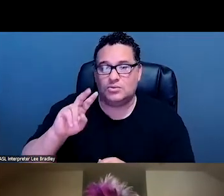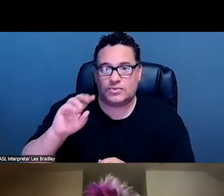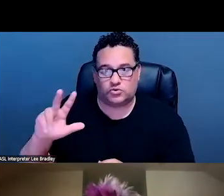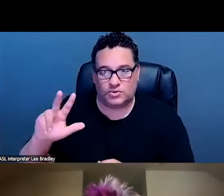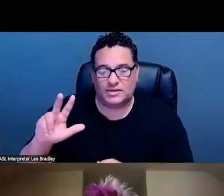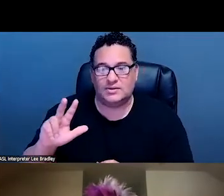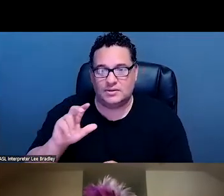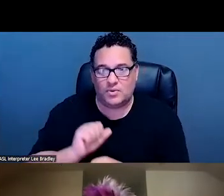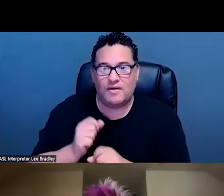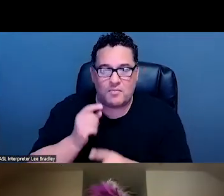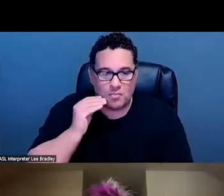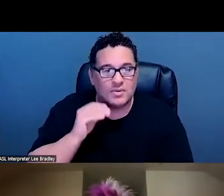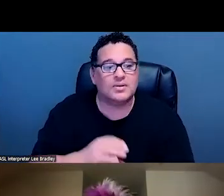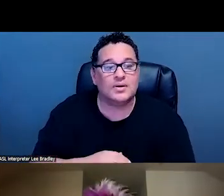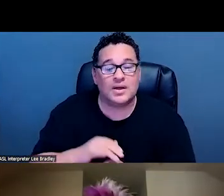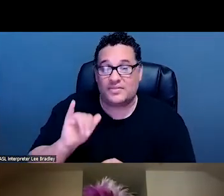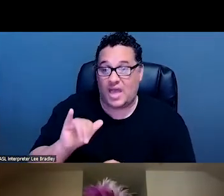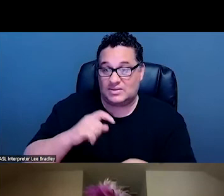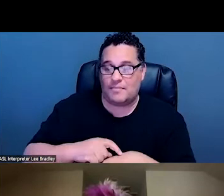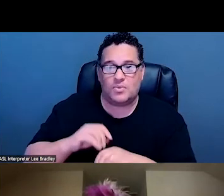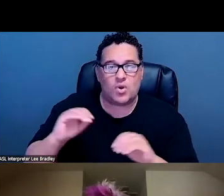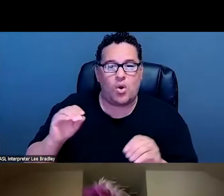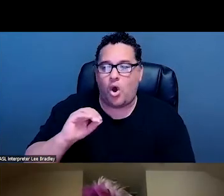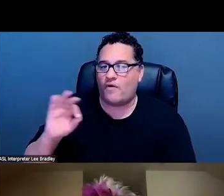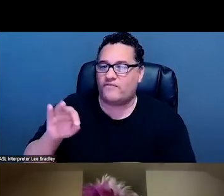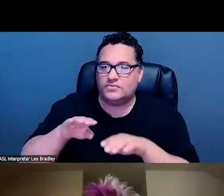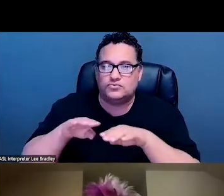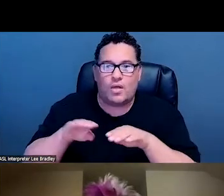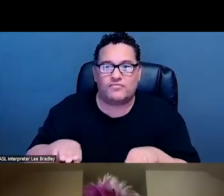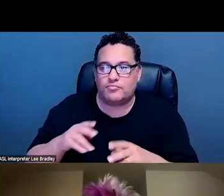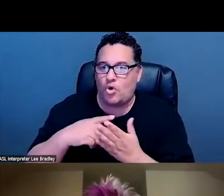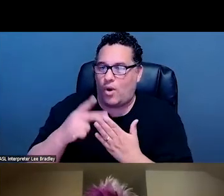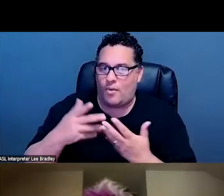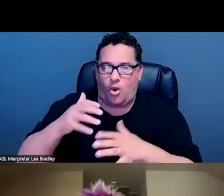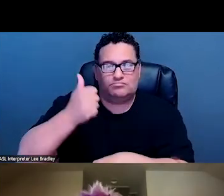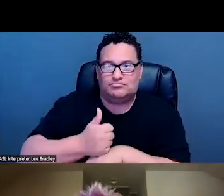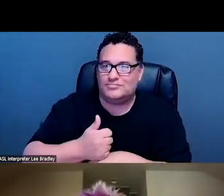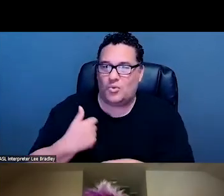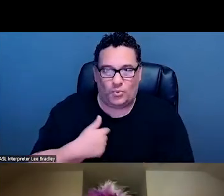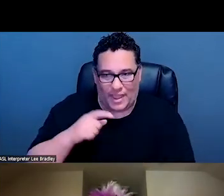BOX PROGRAMS, OFF THE SHELF PROGRAMS, WE HAD TO, CREATE EVERYTHING, BUT NOW, TODAY, WITH,